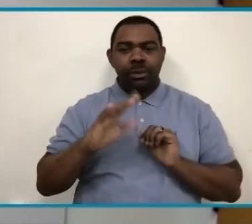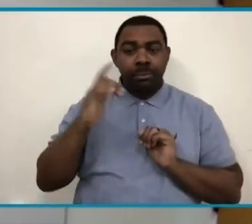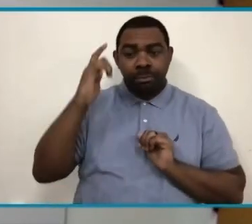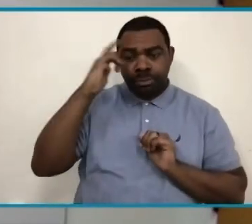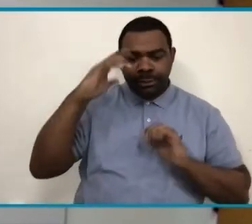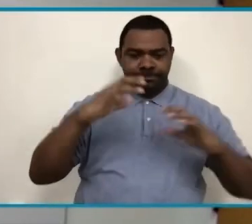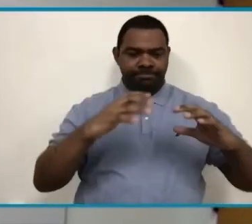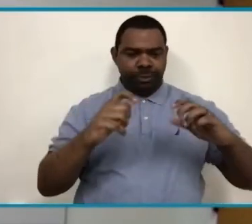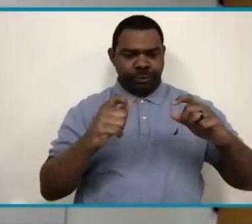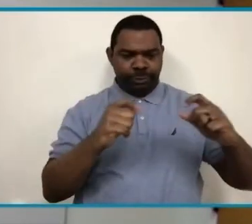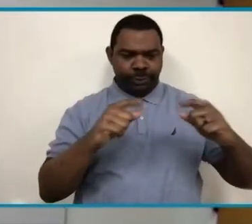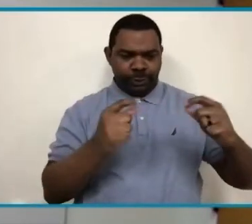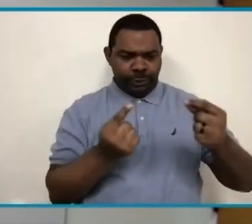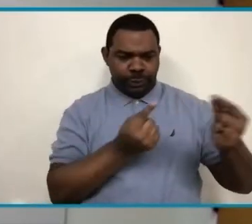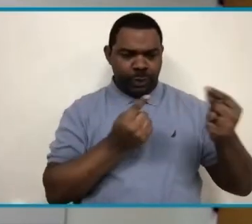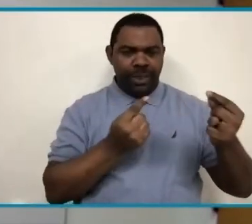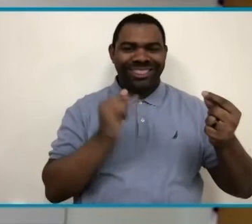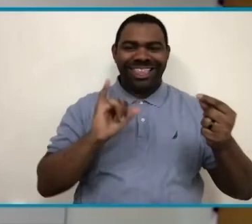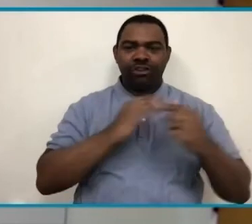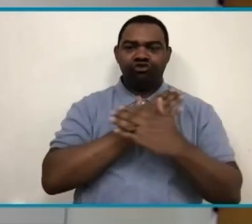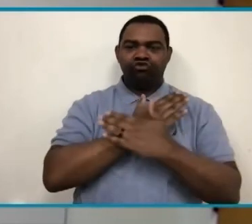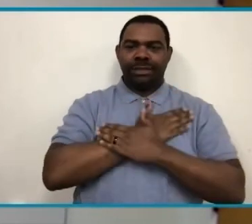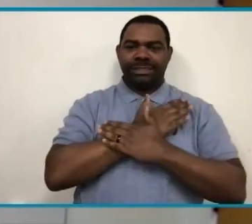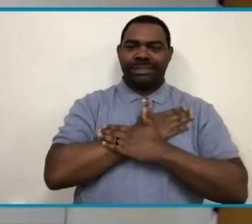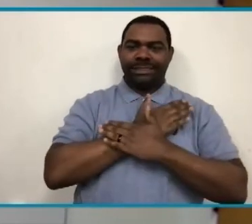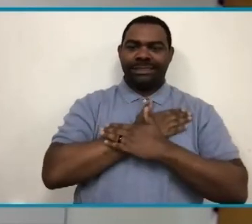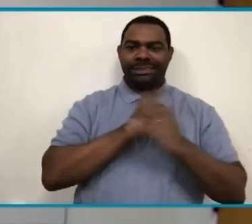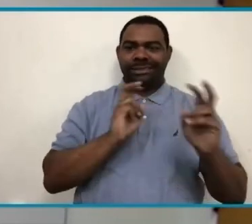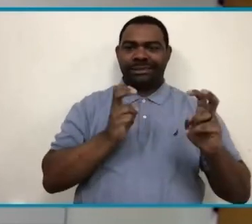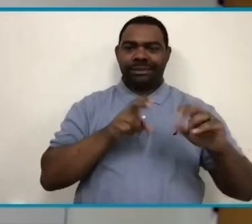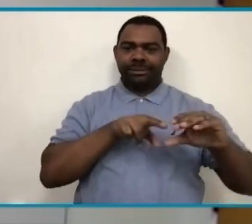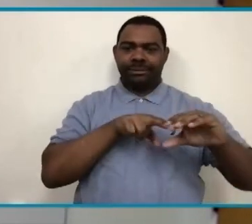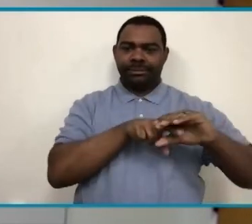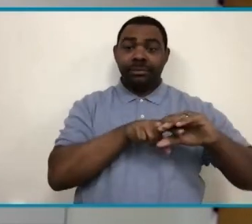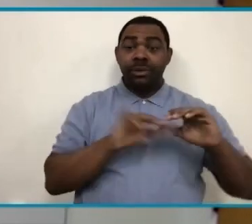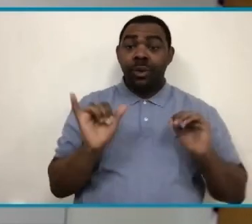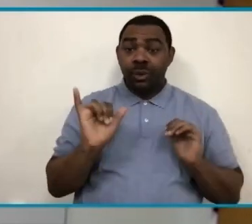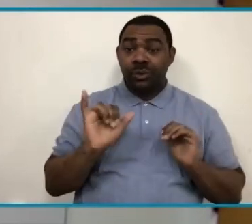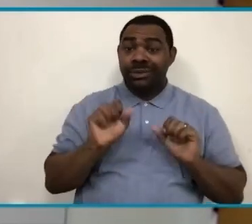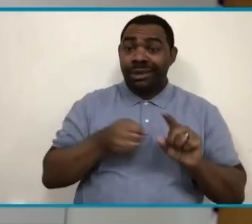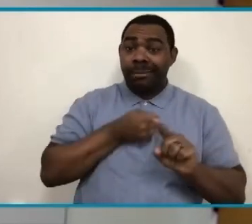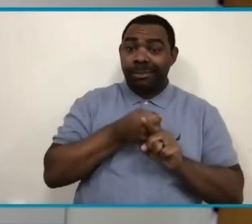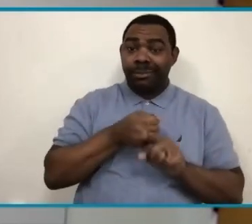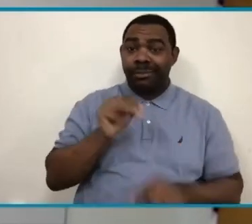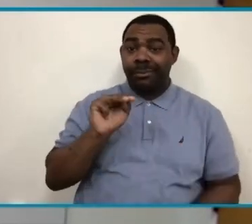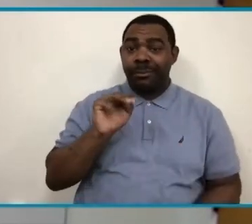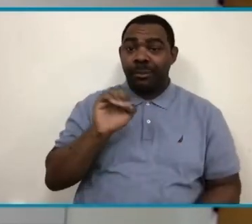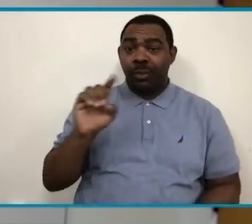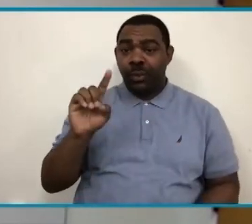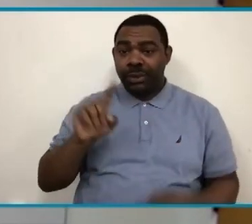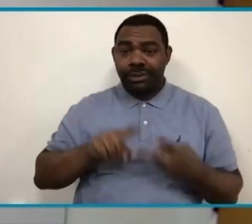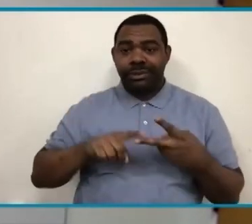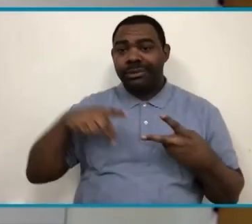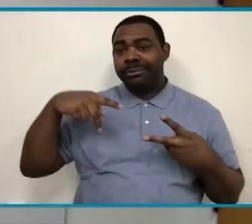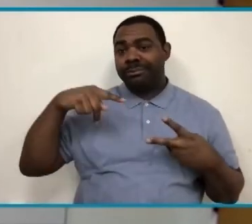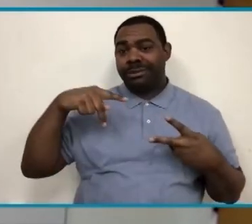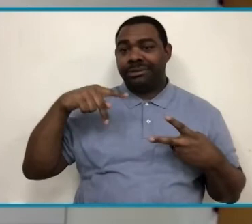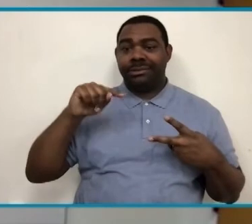in resting state, including mood, PTSD, and also in therapeutic resolution.